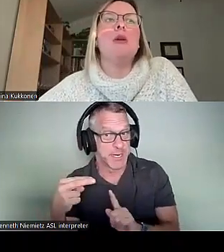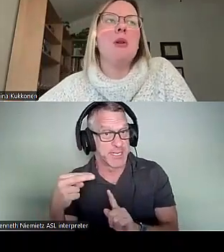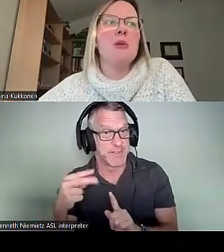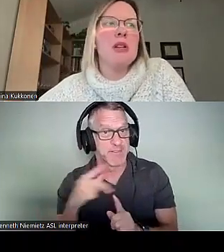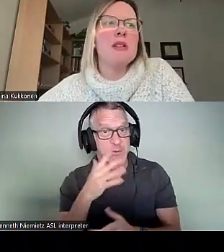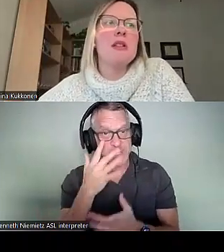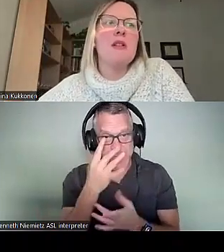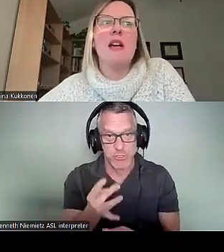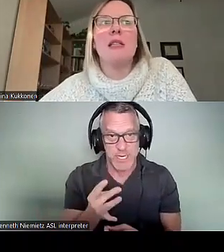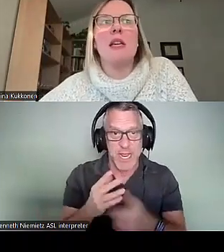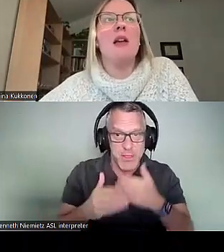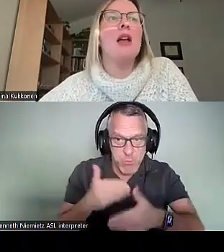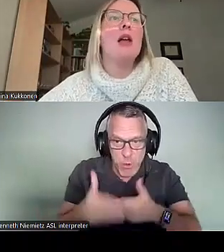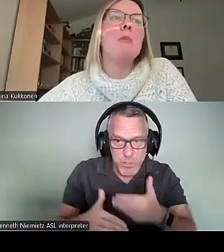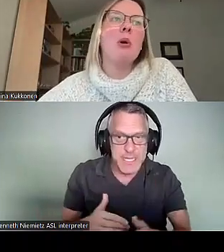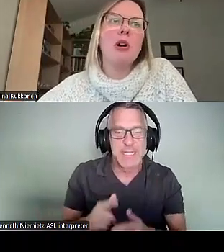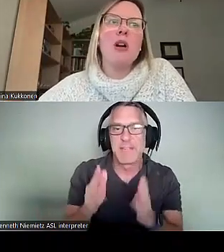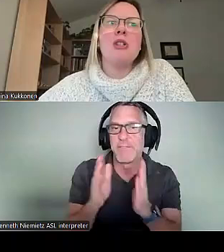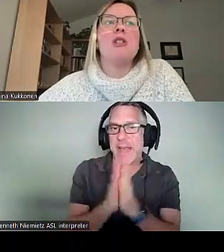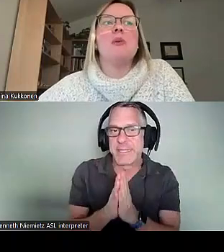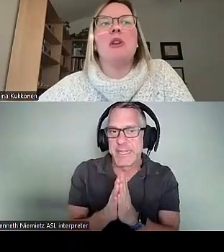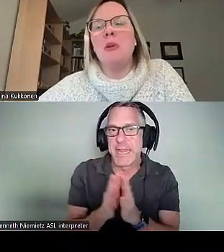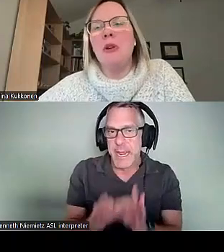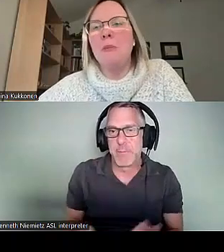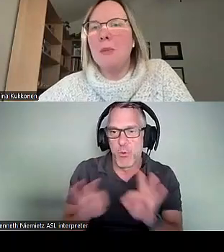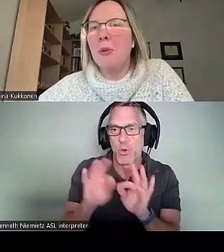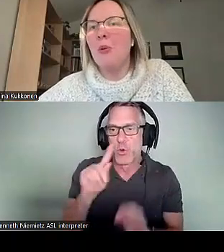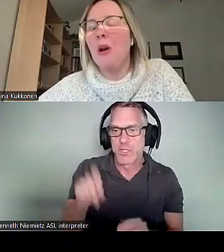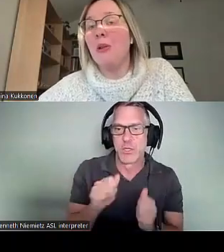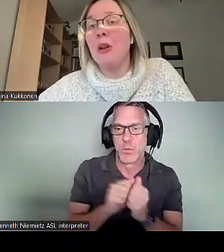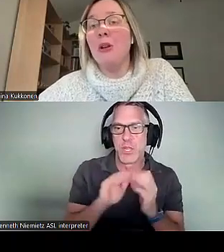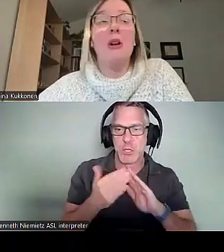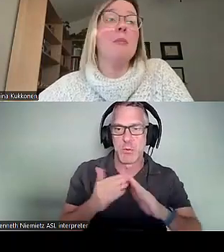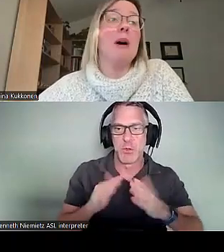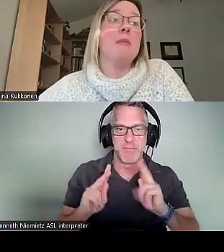in the process of asking important questions with the community of people, rather than by